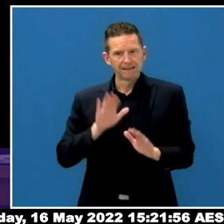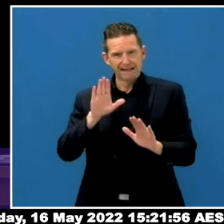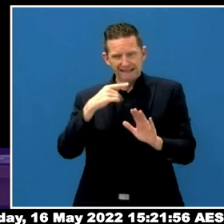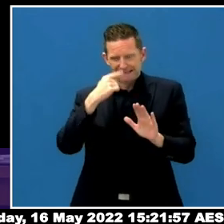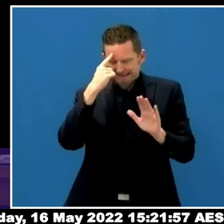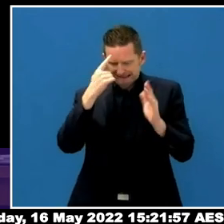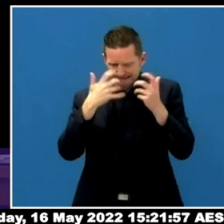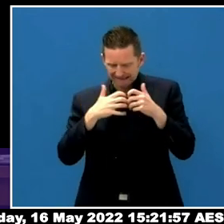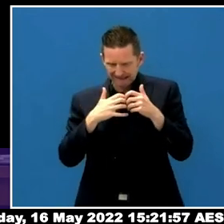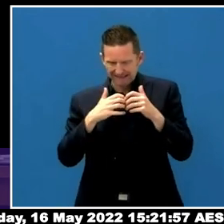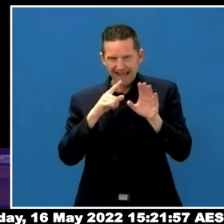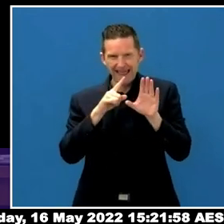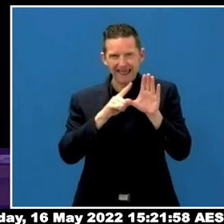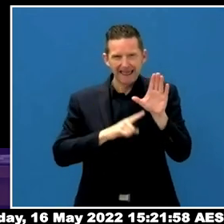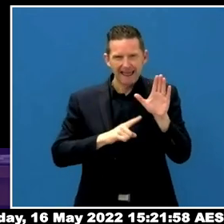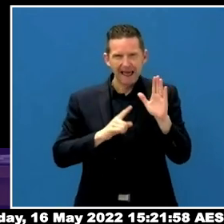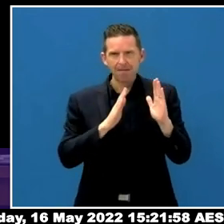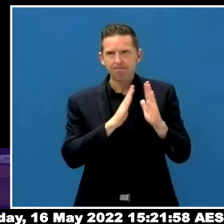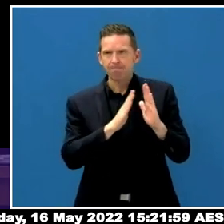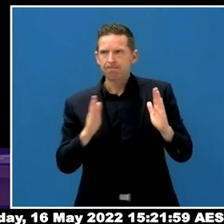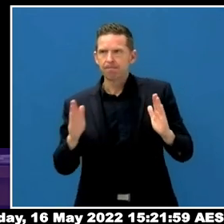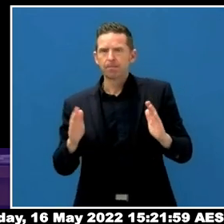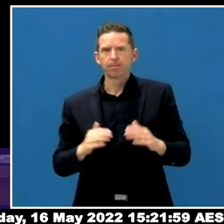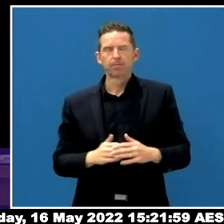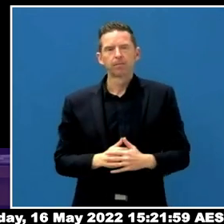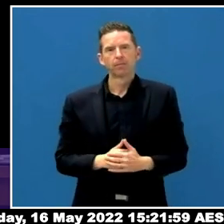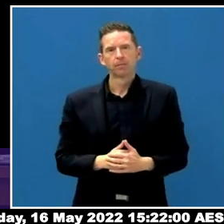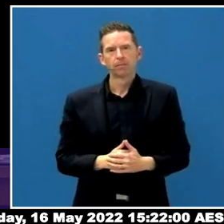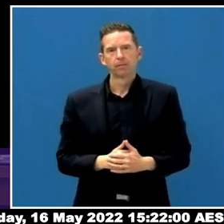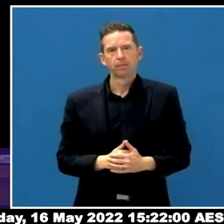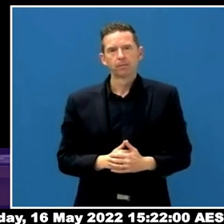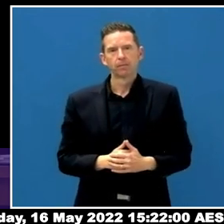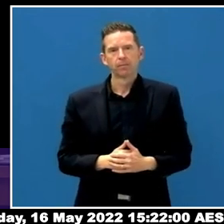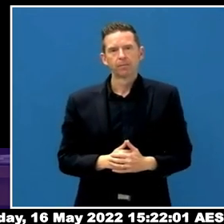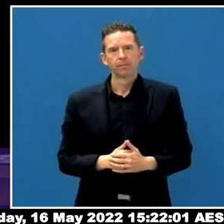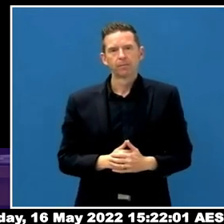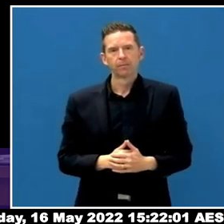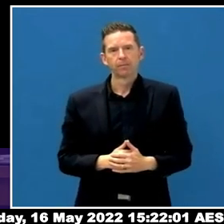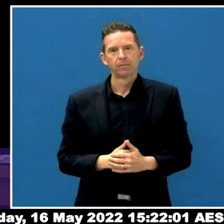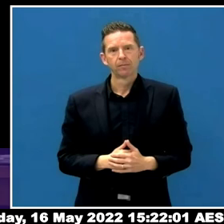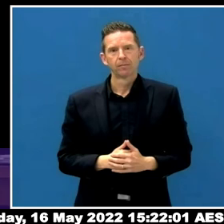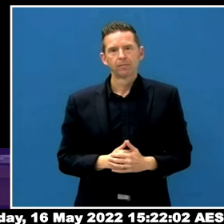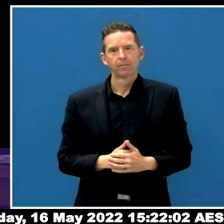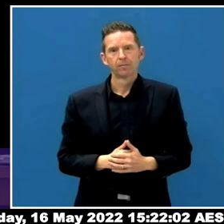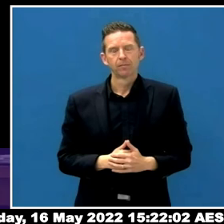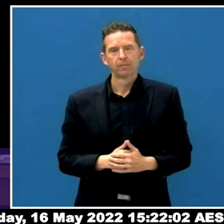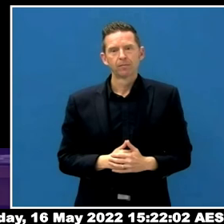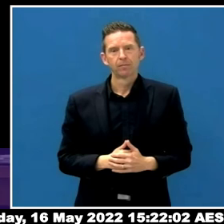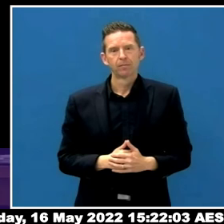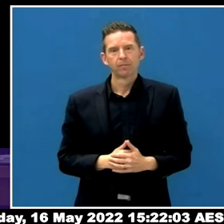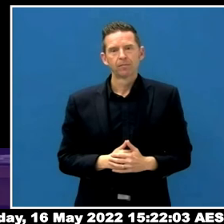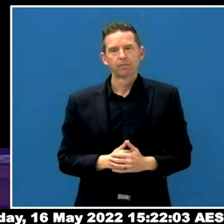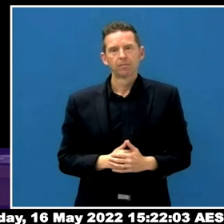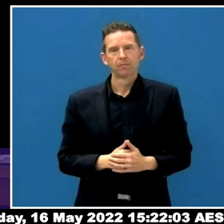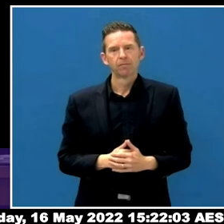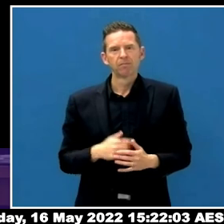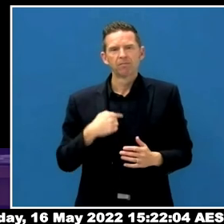I believe it was 2019 - early 2019.